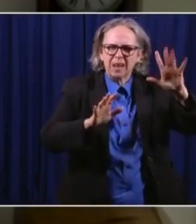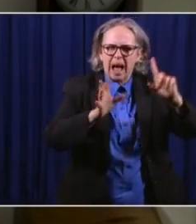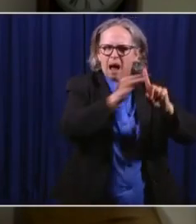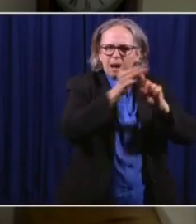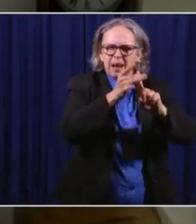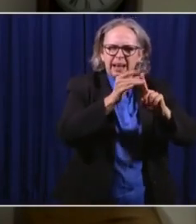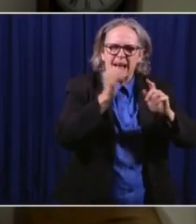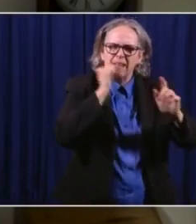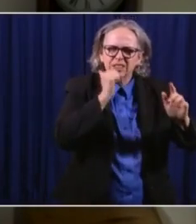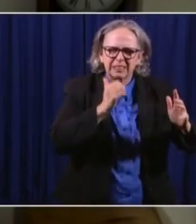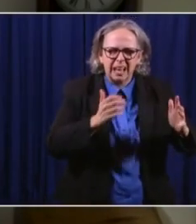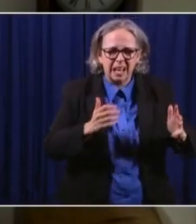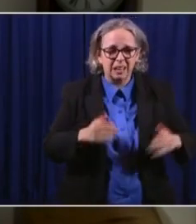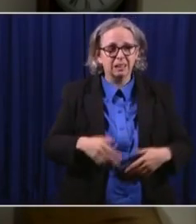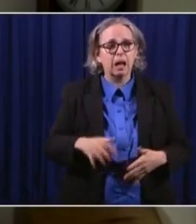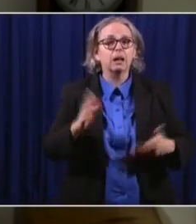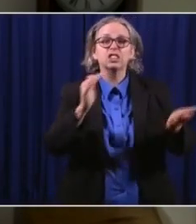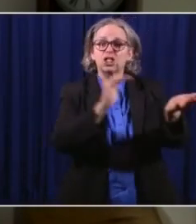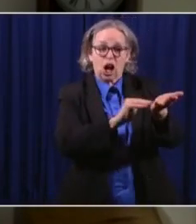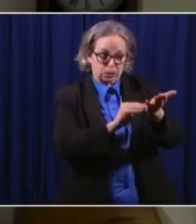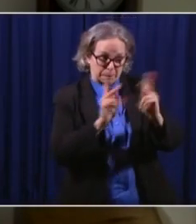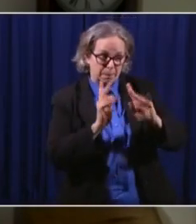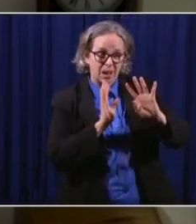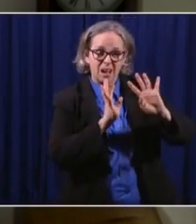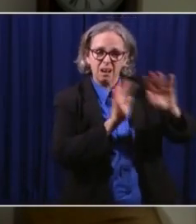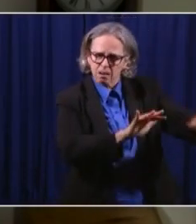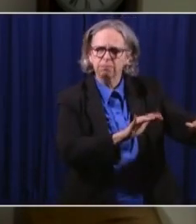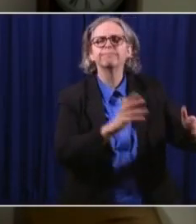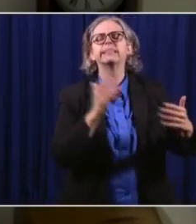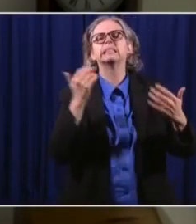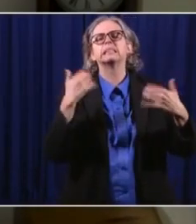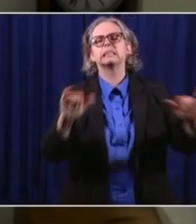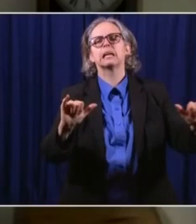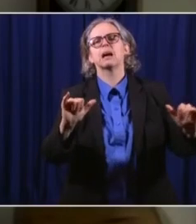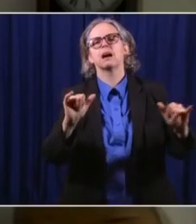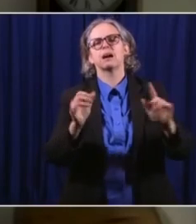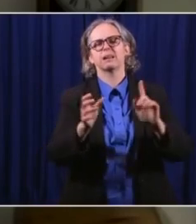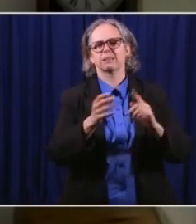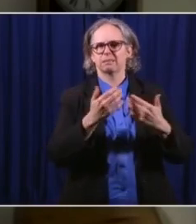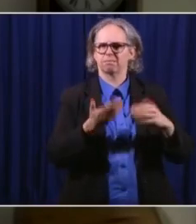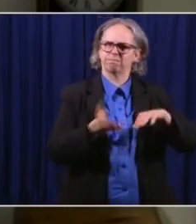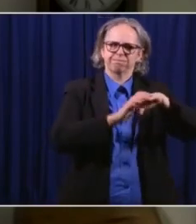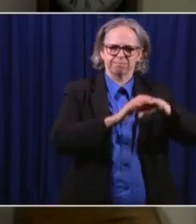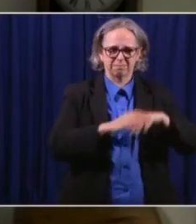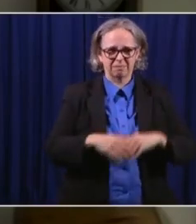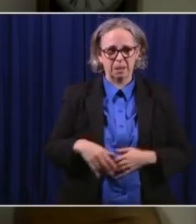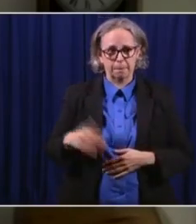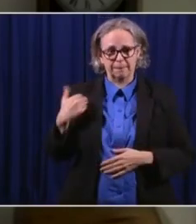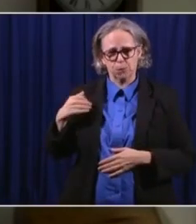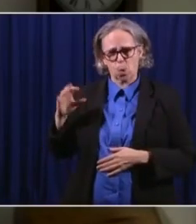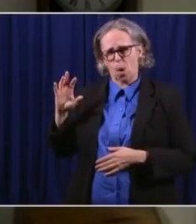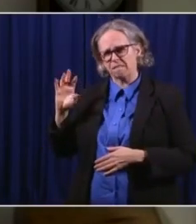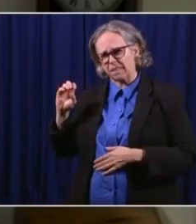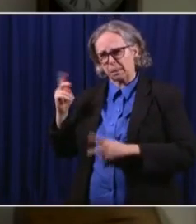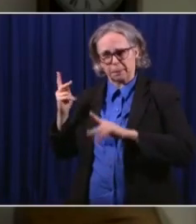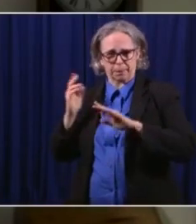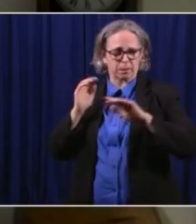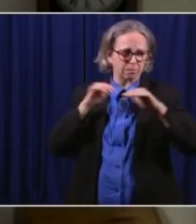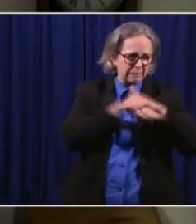MONTGOMERY CASES INCREASED FROM 26.9 TODAY TO 45 PER DAY. THEY ALSO SAW AN INCREASE OF